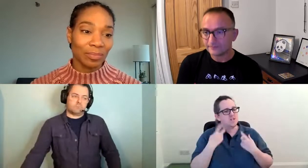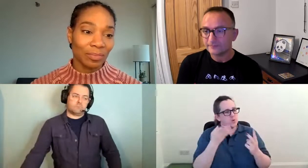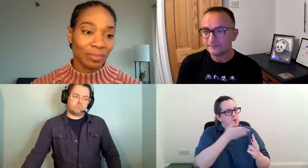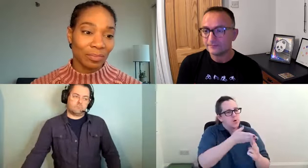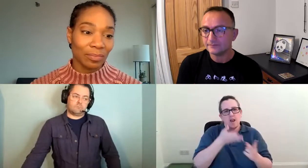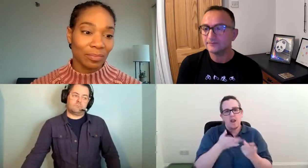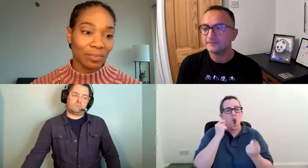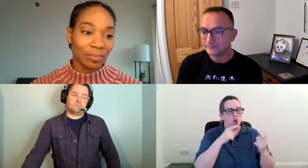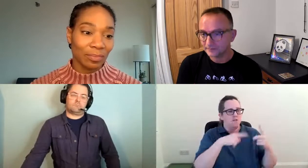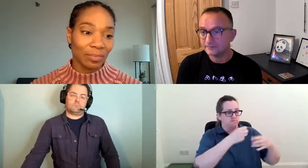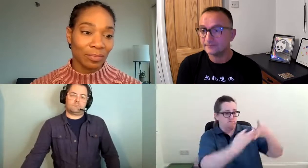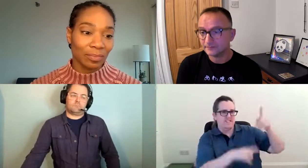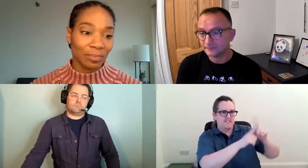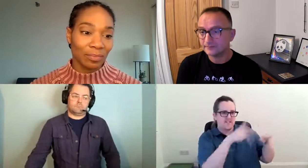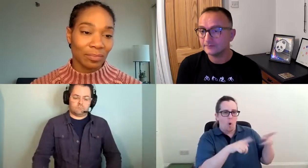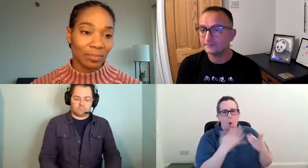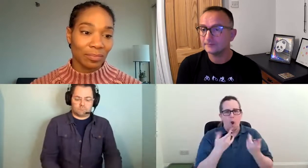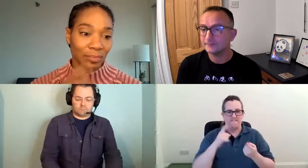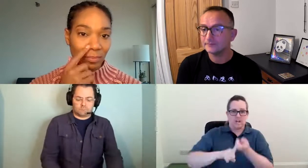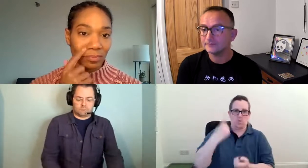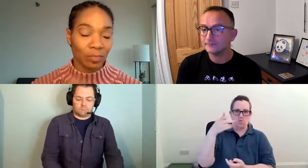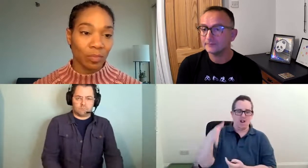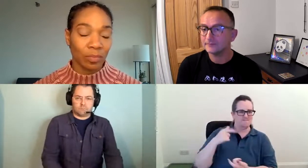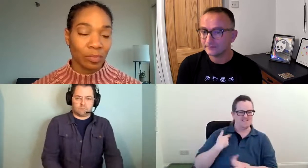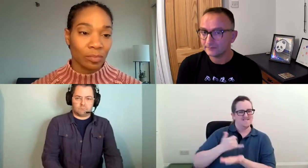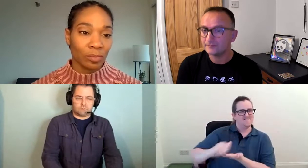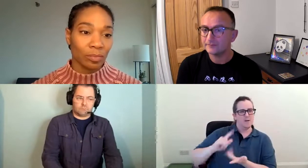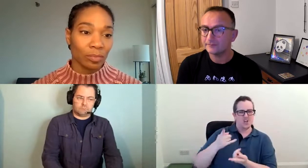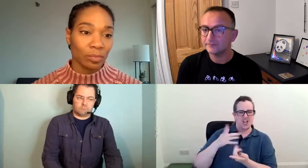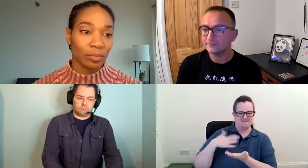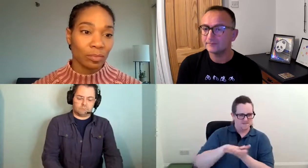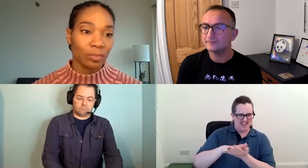There are a lots of signs I don't identify with and I